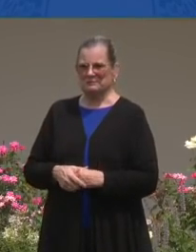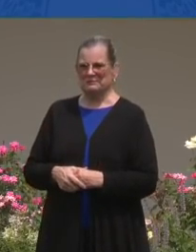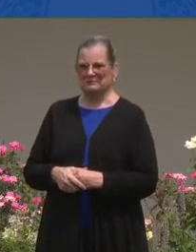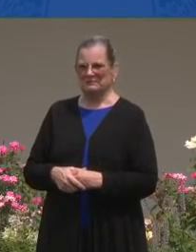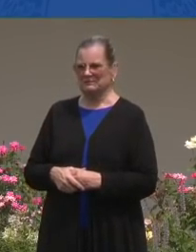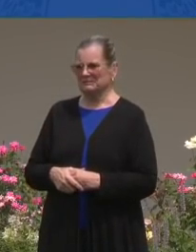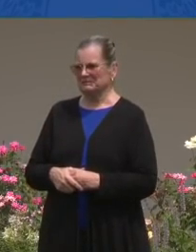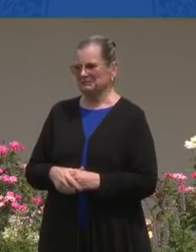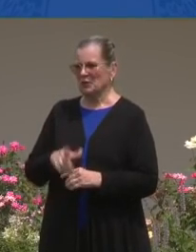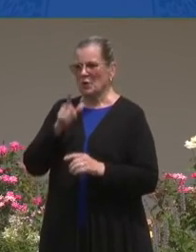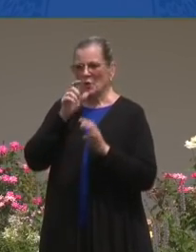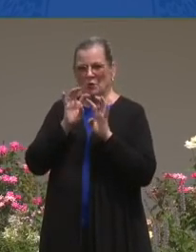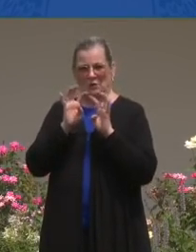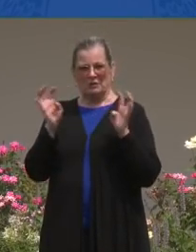The Vice President: Pat, come on.